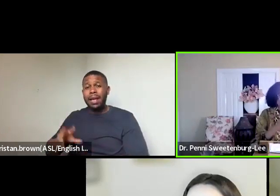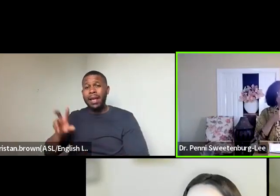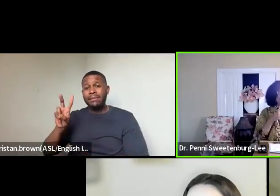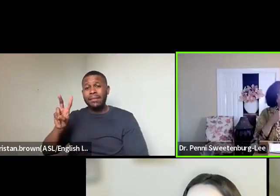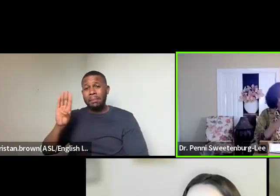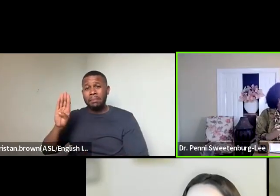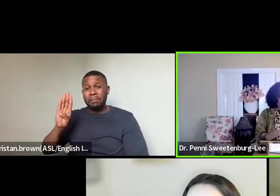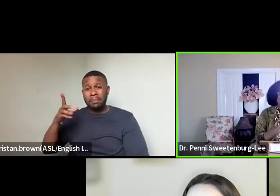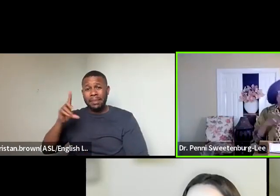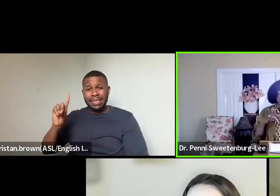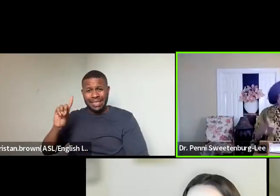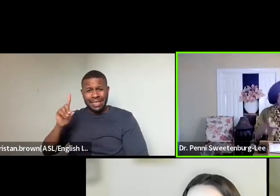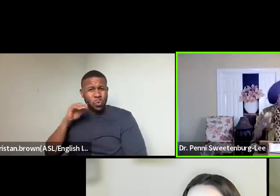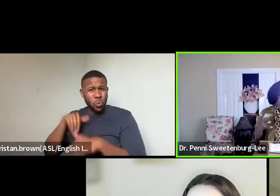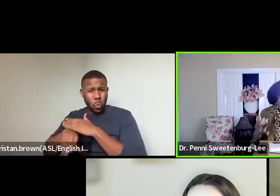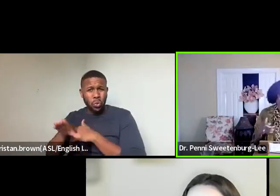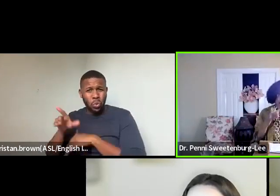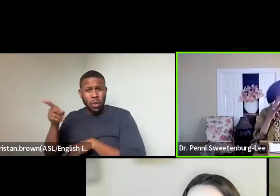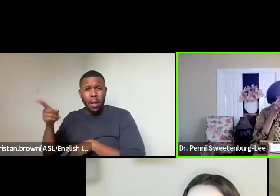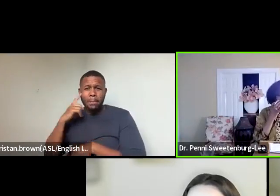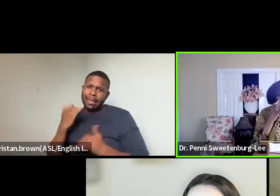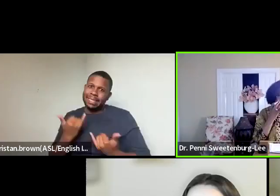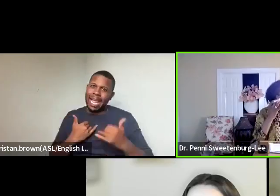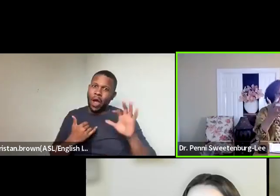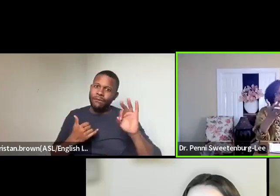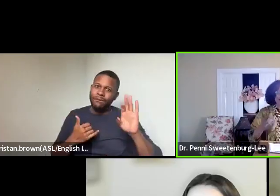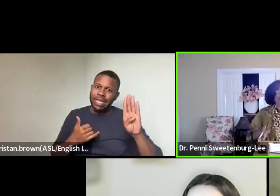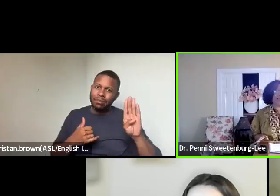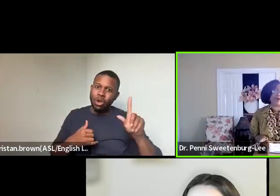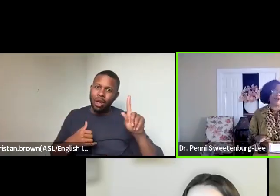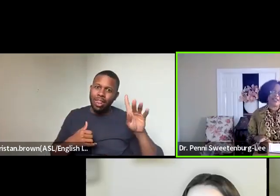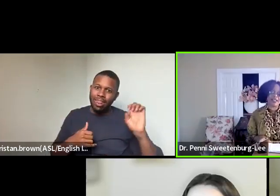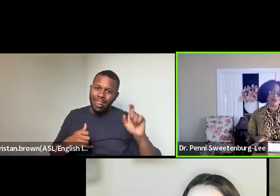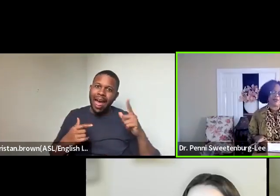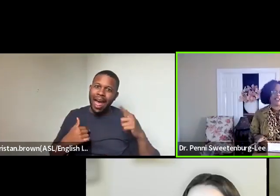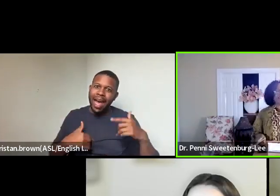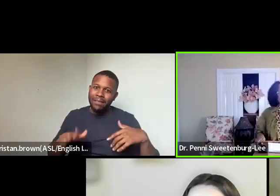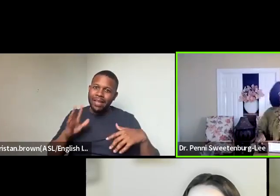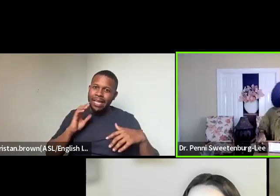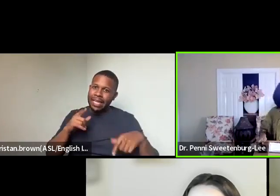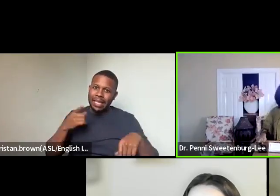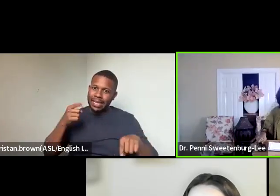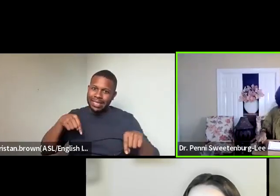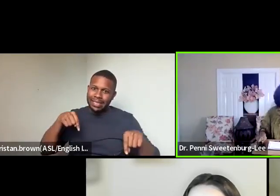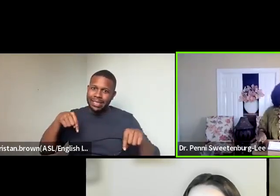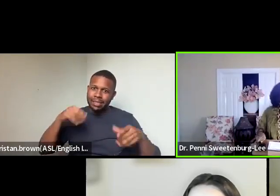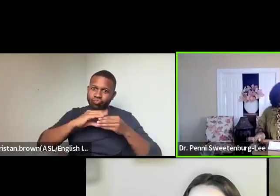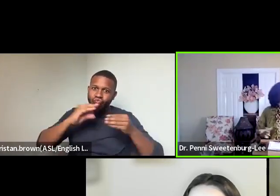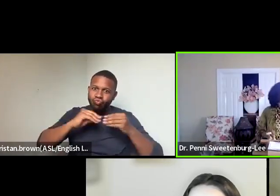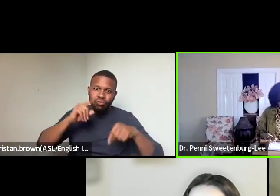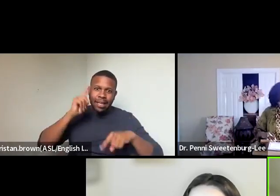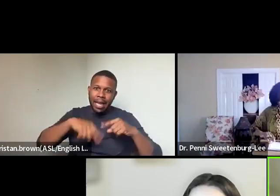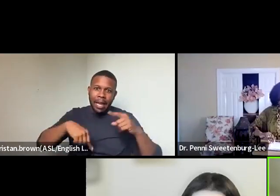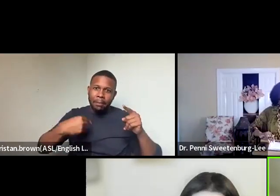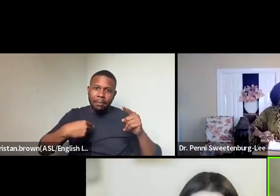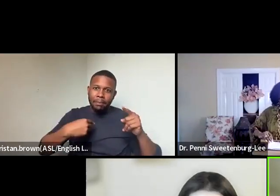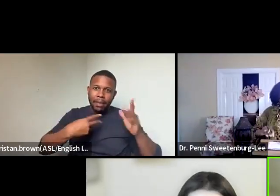share the PDF PowerPoint presentations and we are encouraging you to please go to